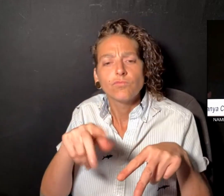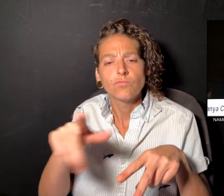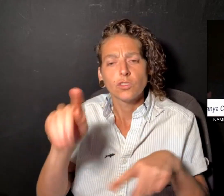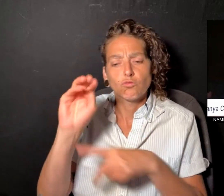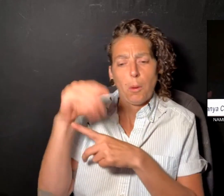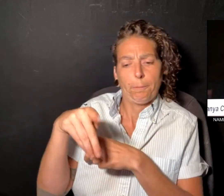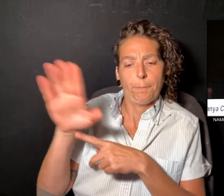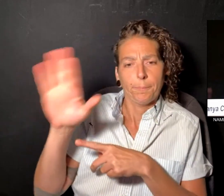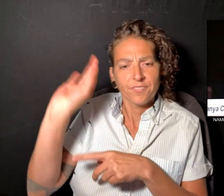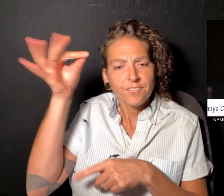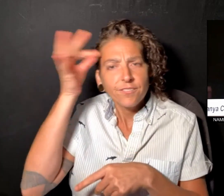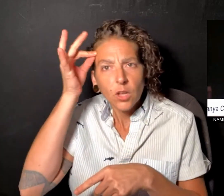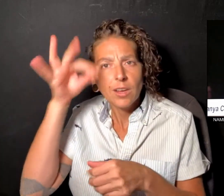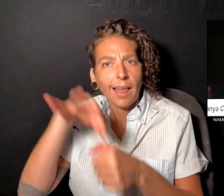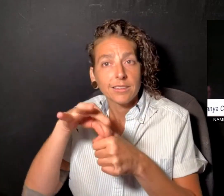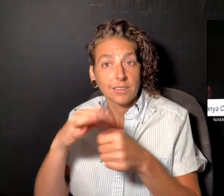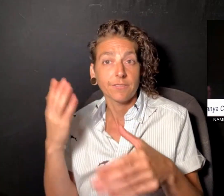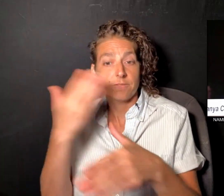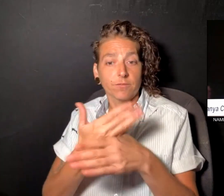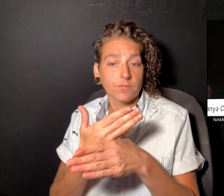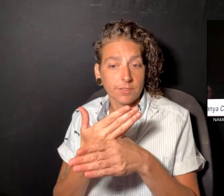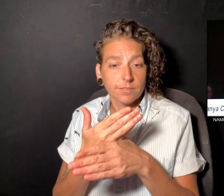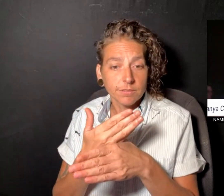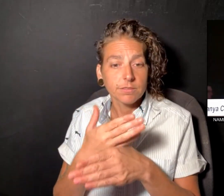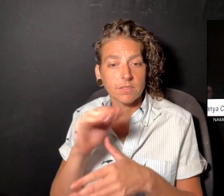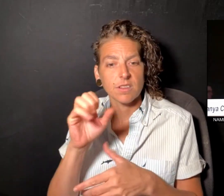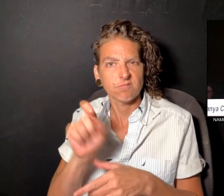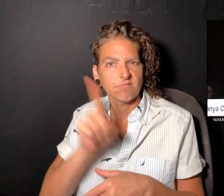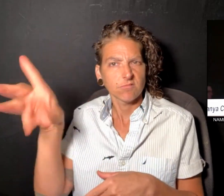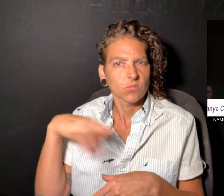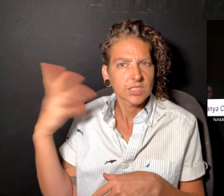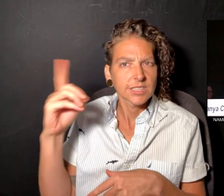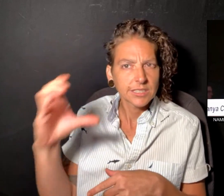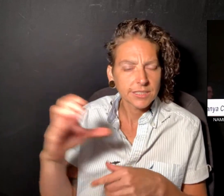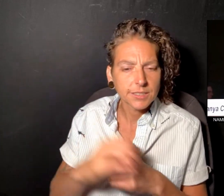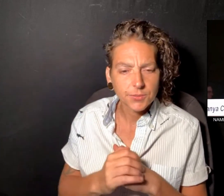Chut Ken is overseeing Trump's federal election interference case in Washington dc.